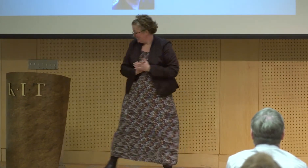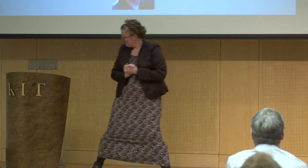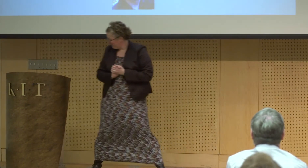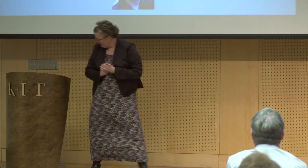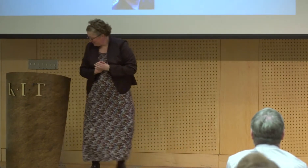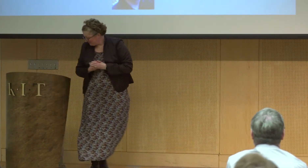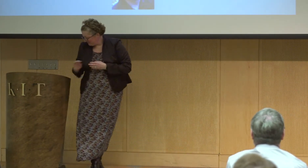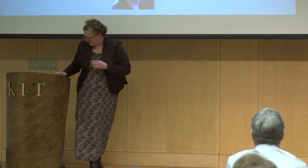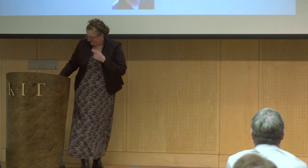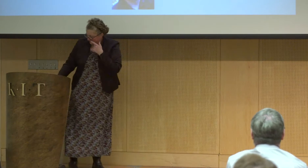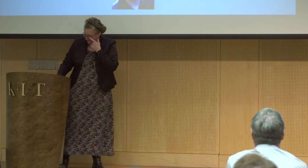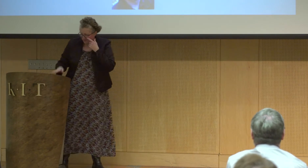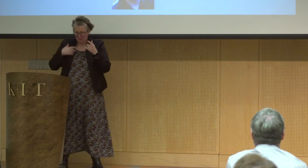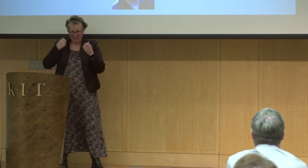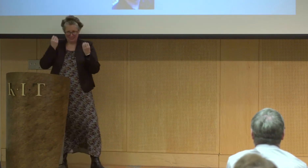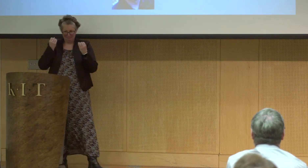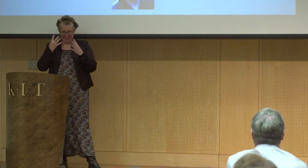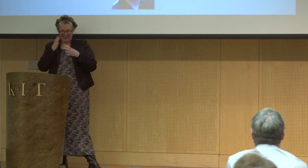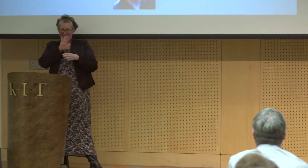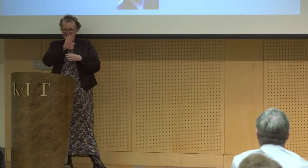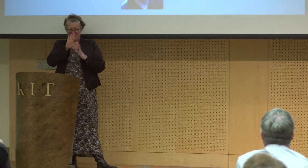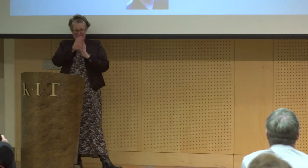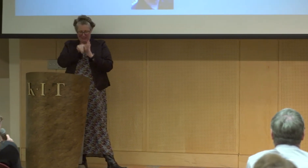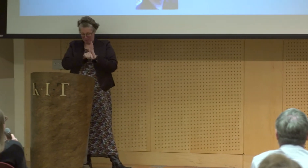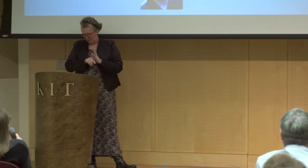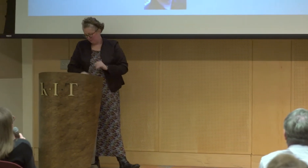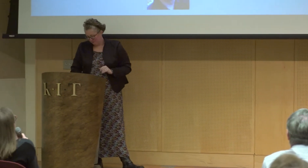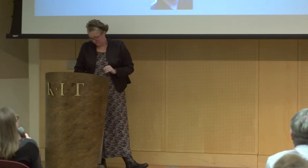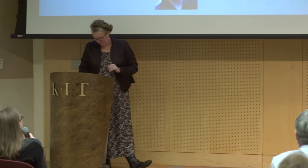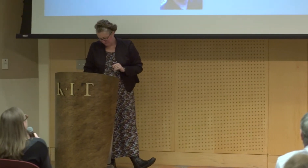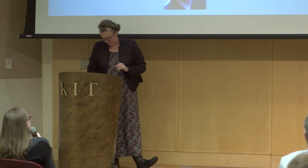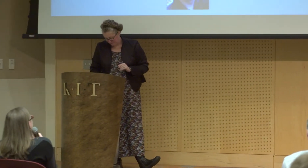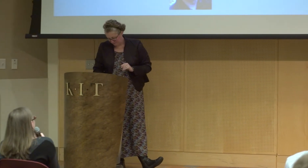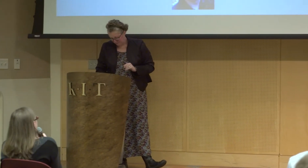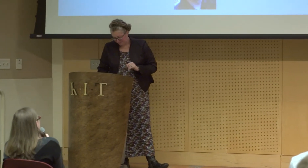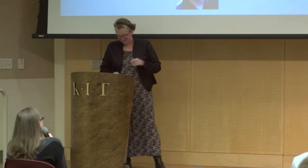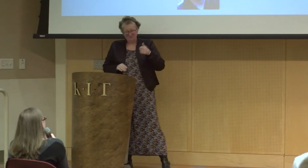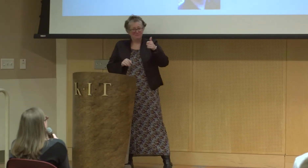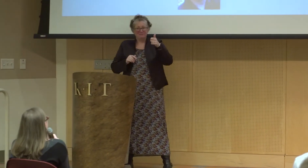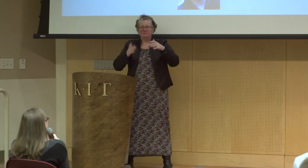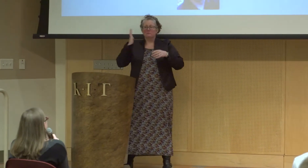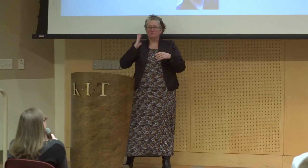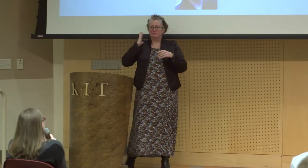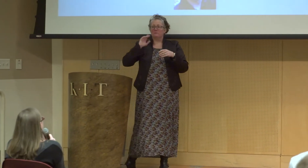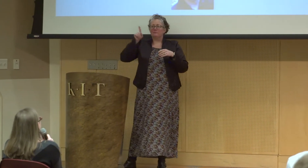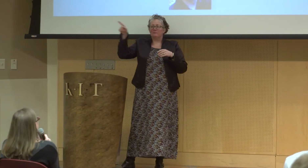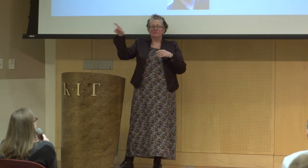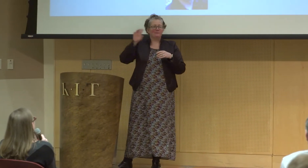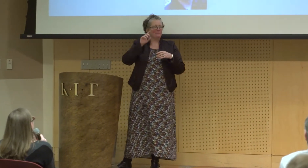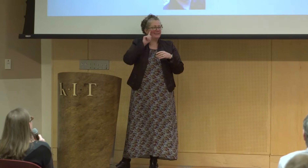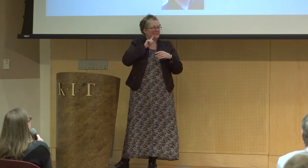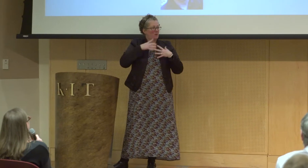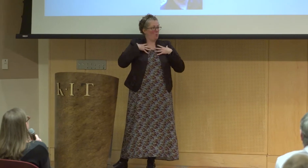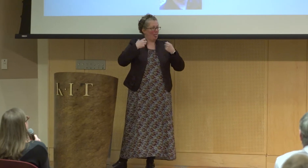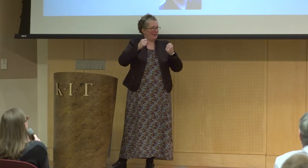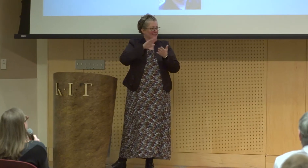He's sitting right up here in front. I will give a bit of his background.